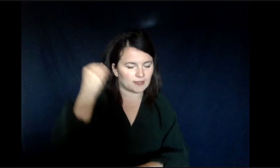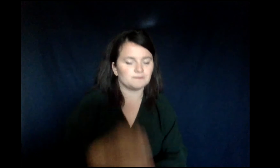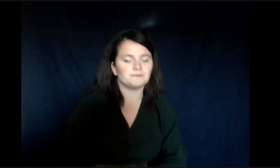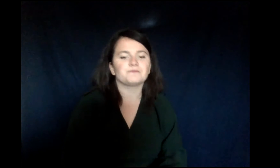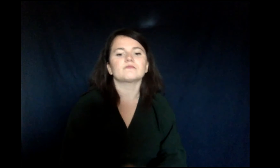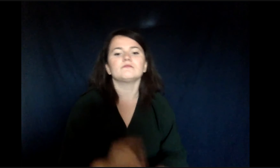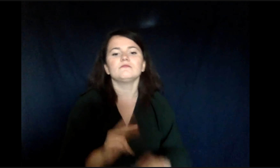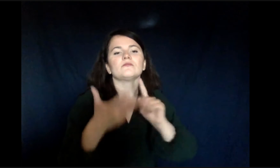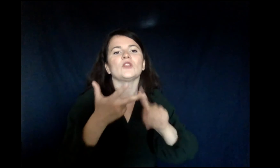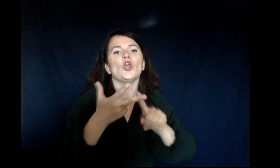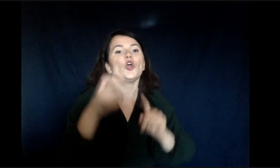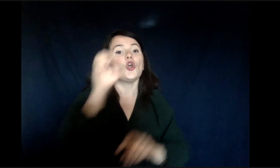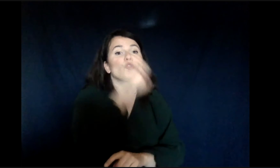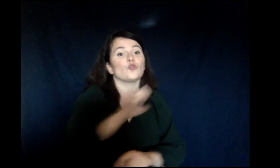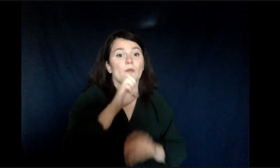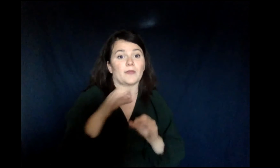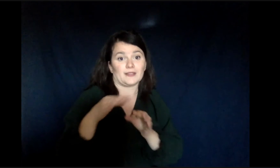to the COVID-19 recovery.